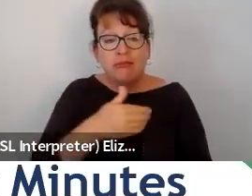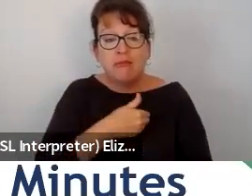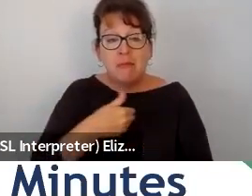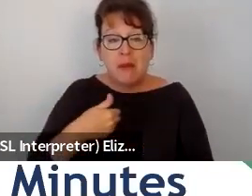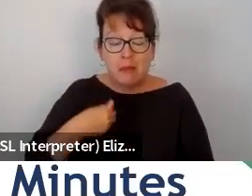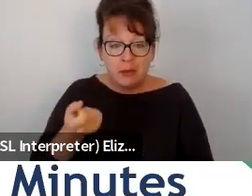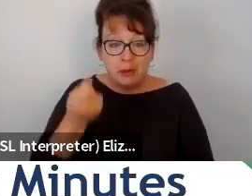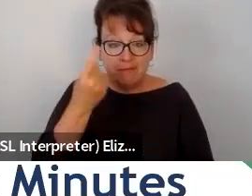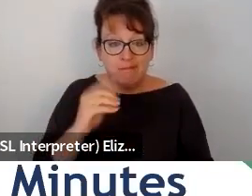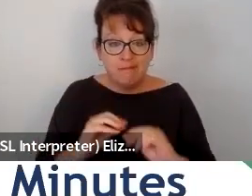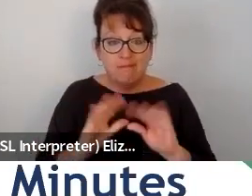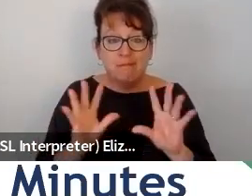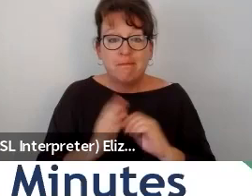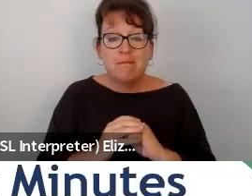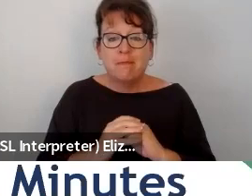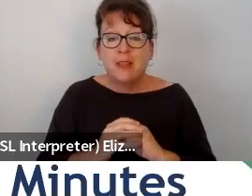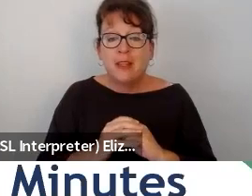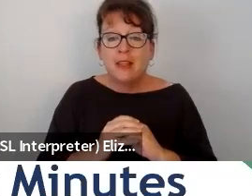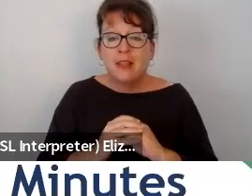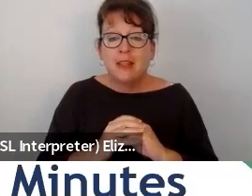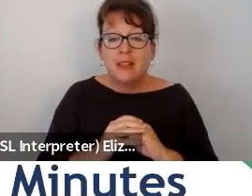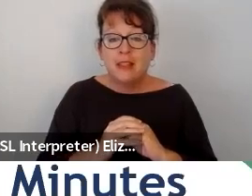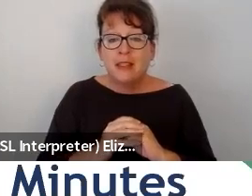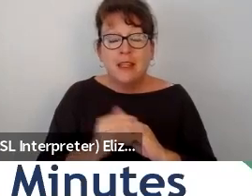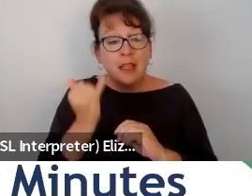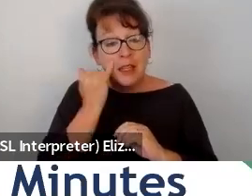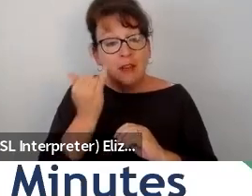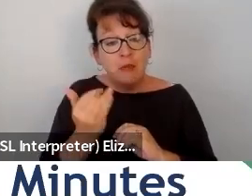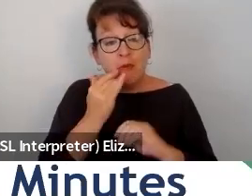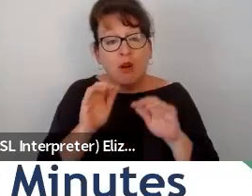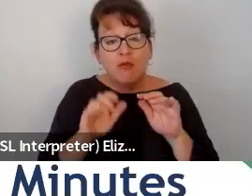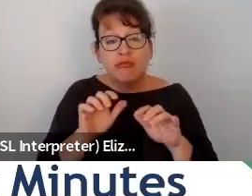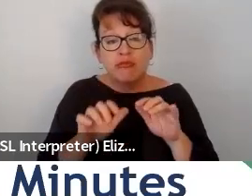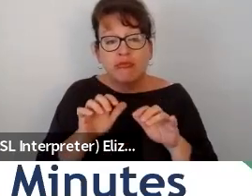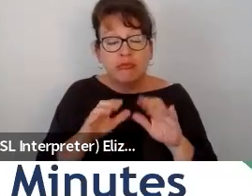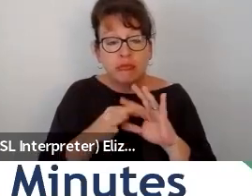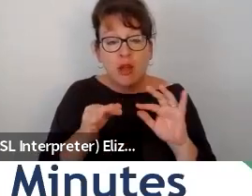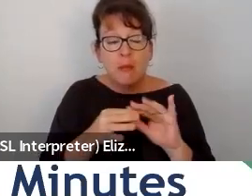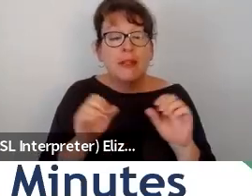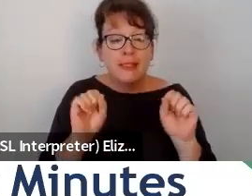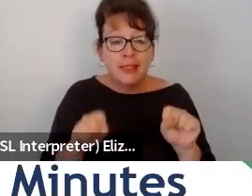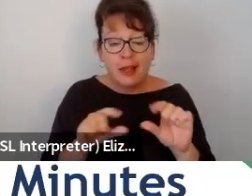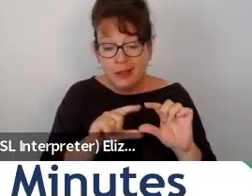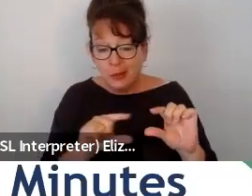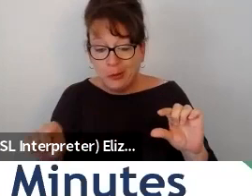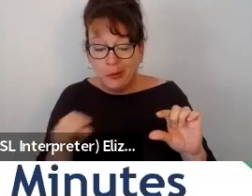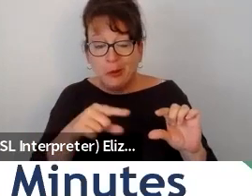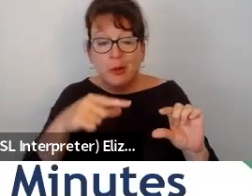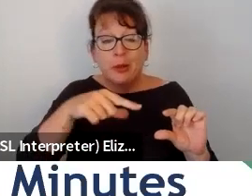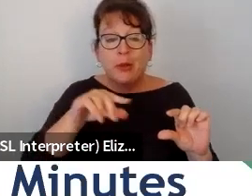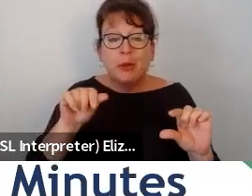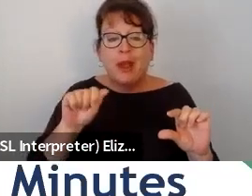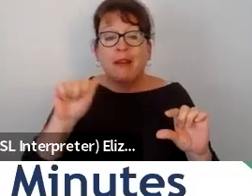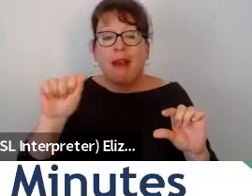purview are coordinated, we're collaborating, and we all want to meet the administration goals? So